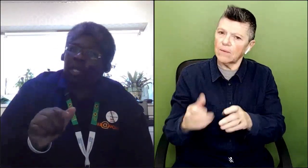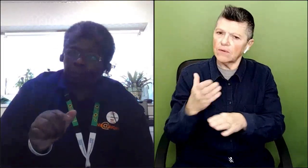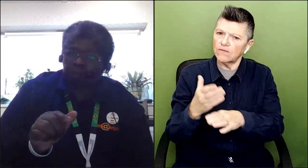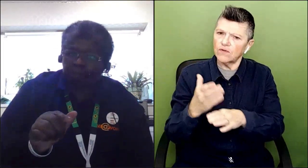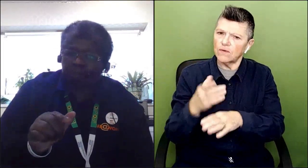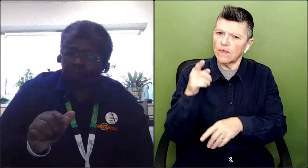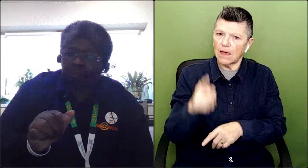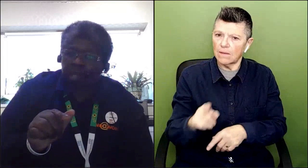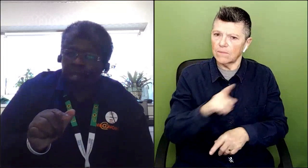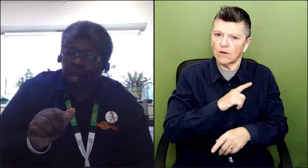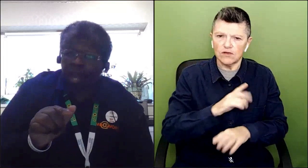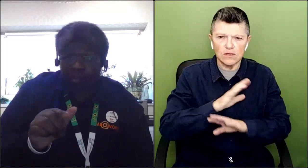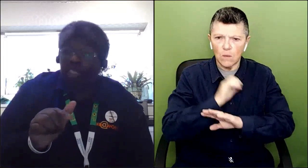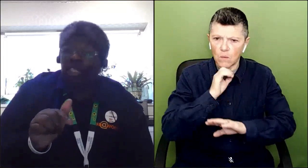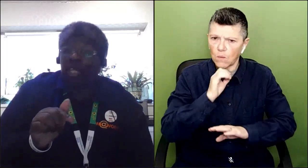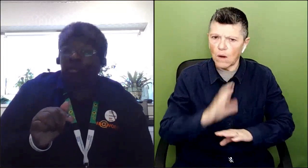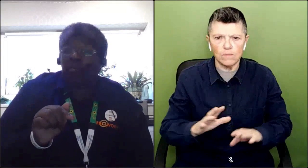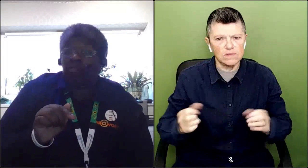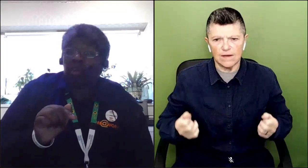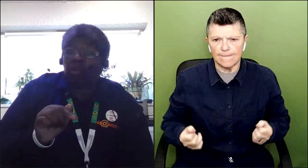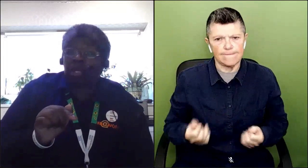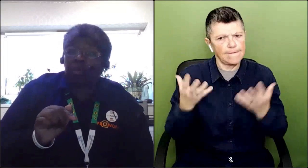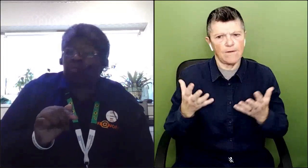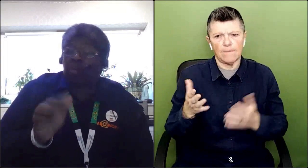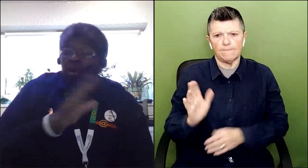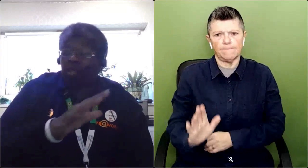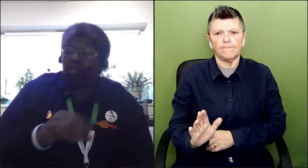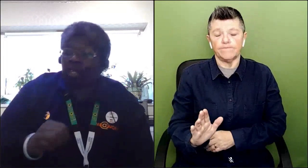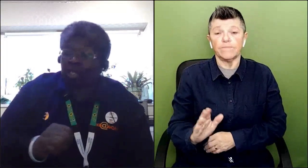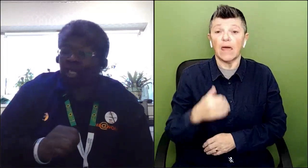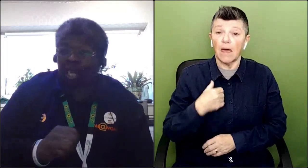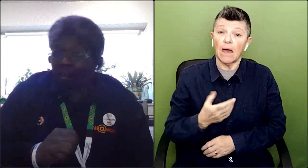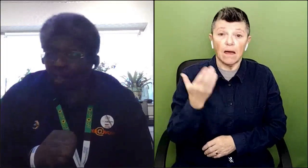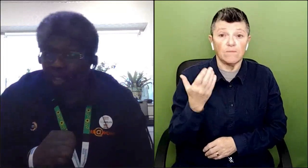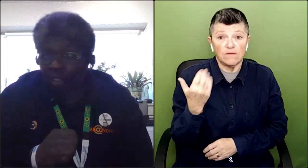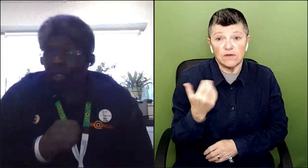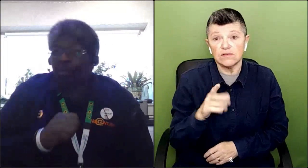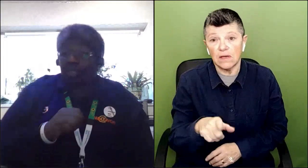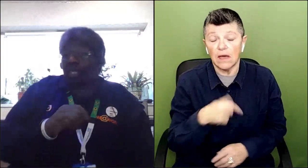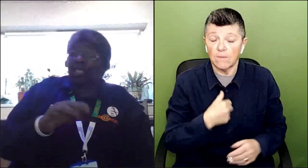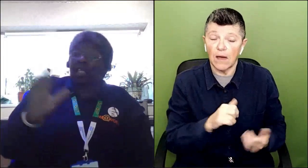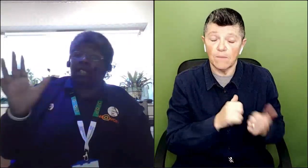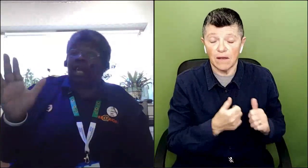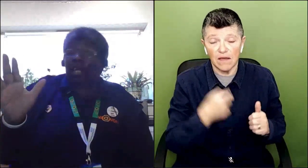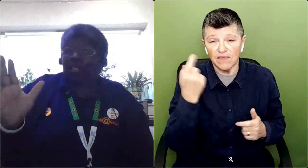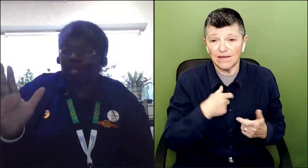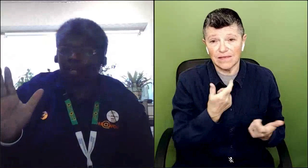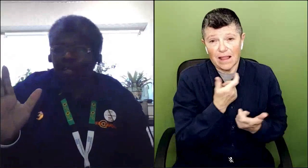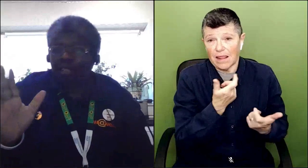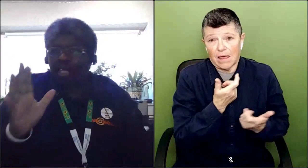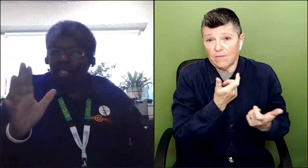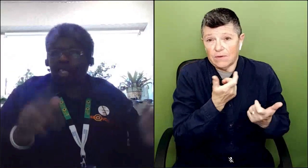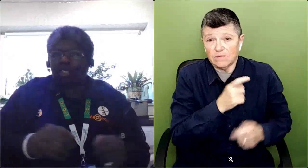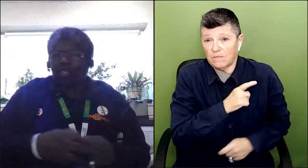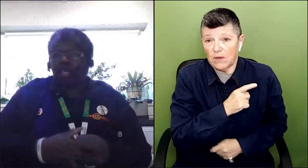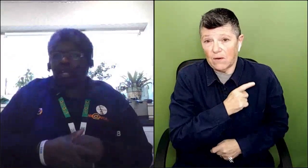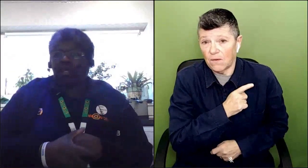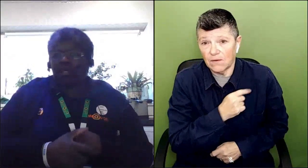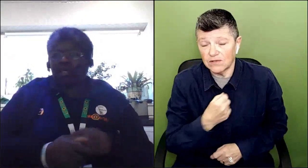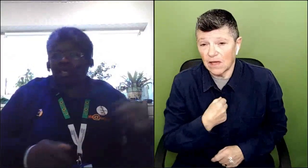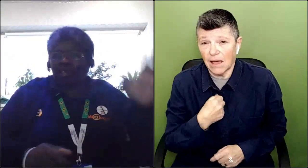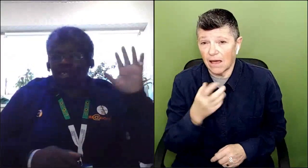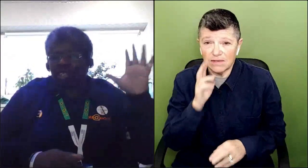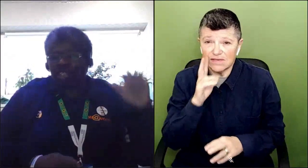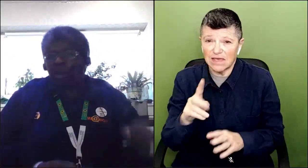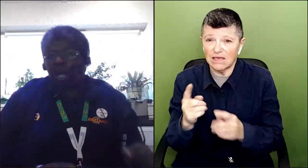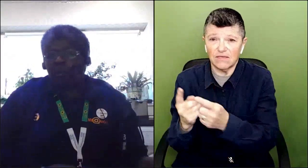I've recently been following [indiscernible] because I tend to get, see things like inspire